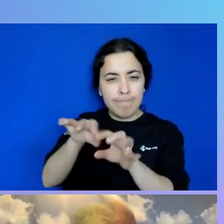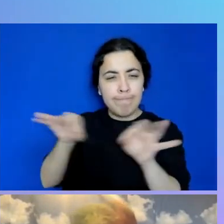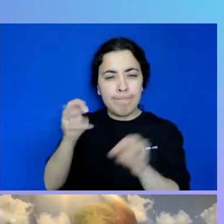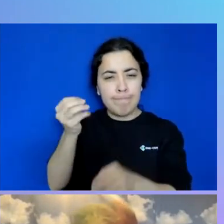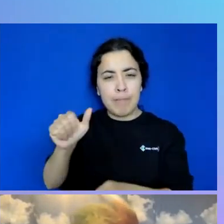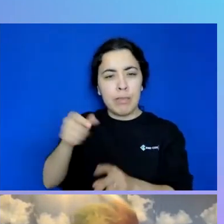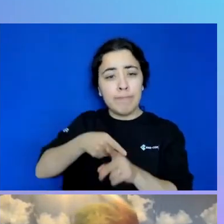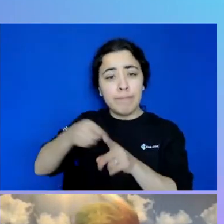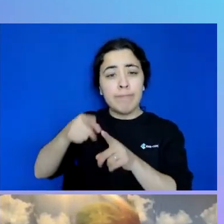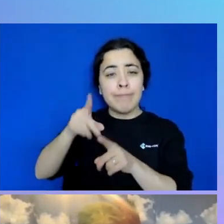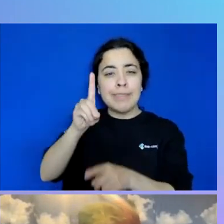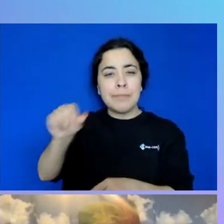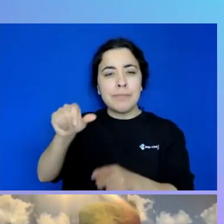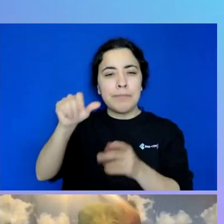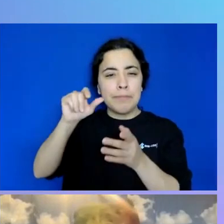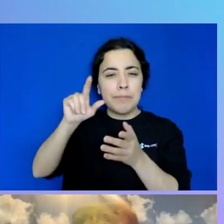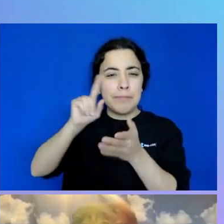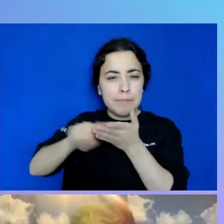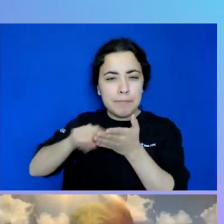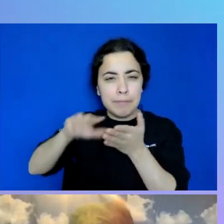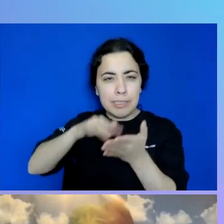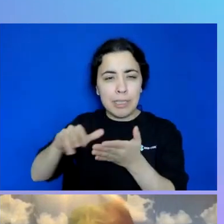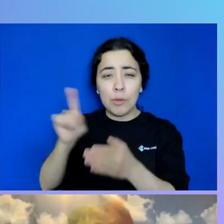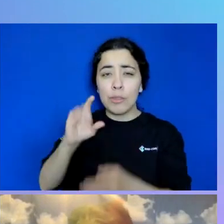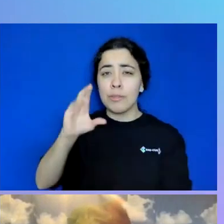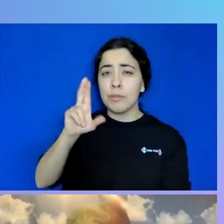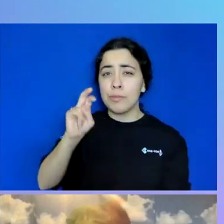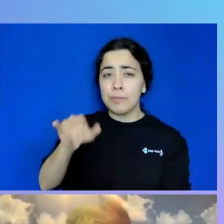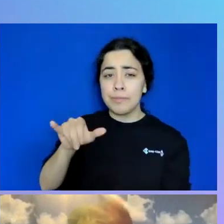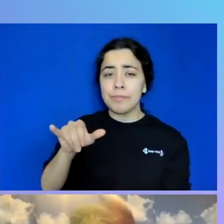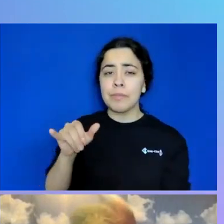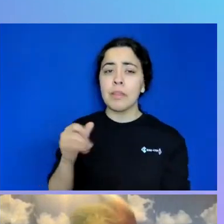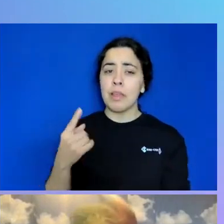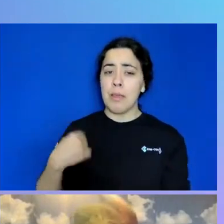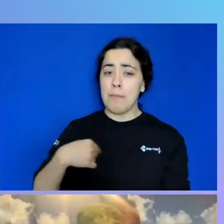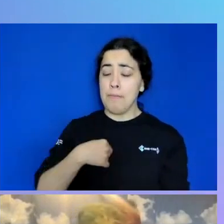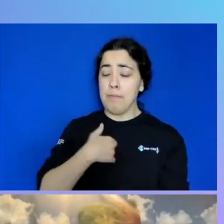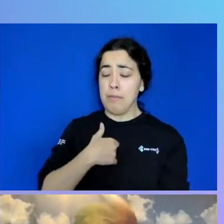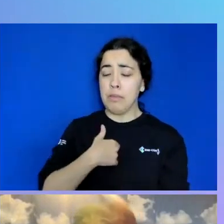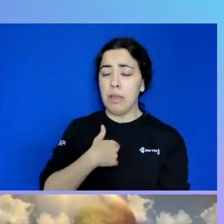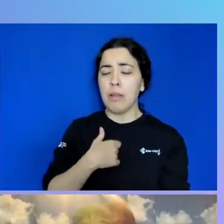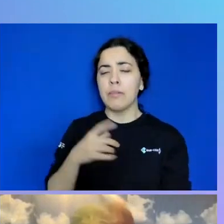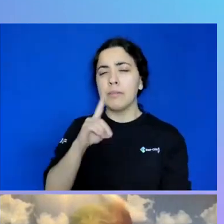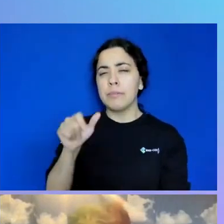advocate because I have, uh, disabilities. So I have, uh,